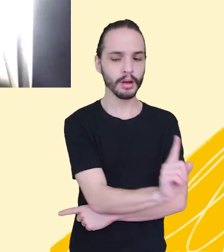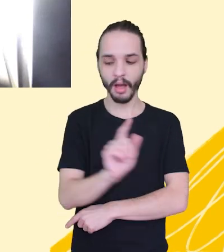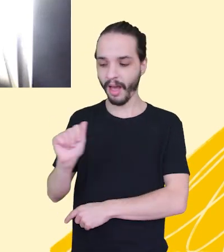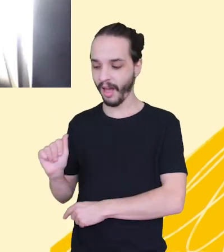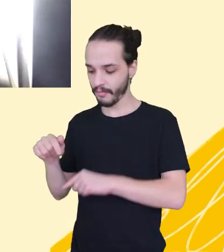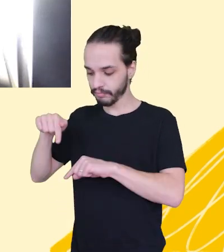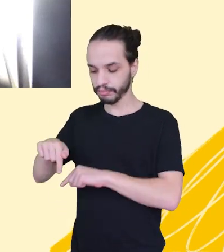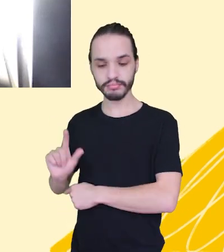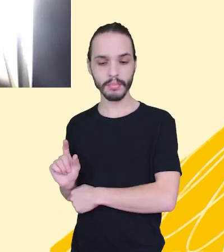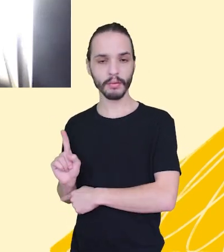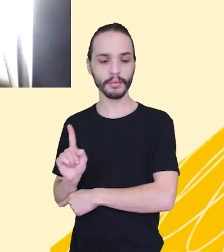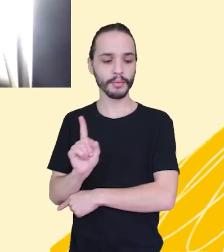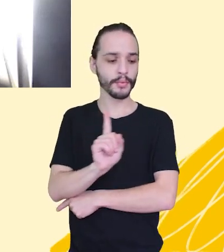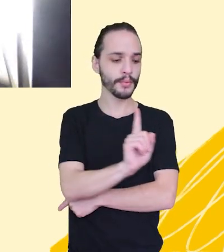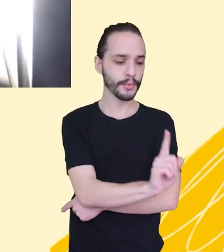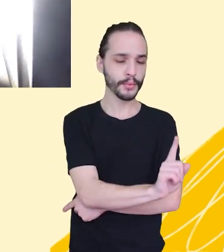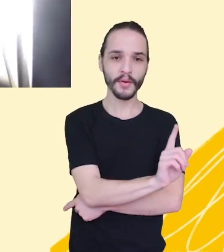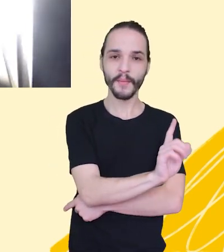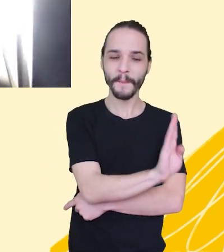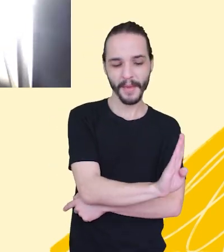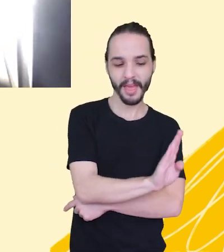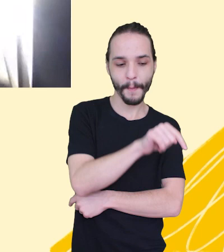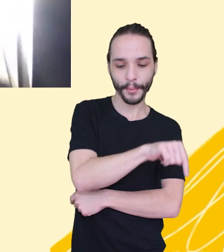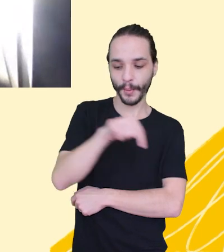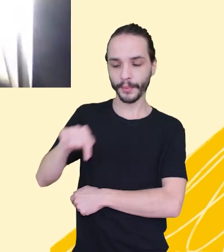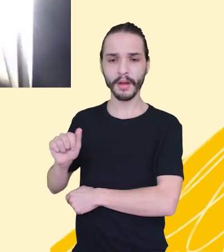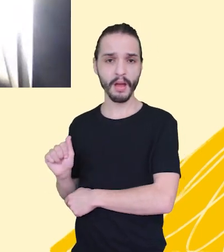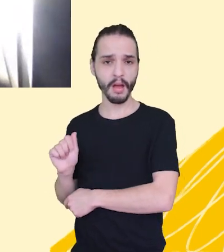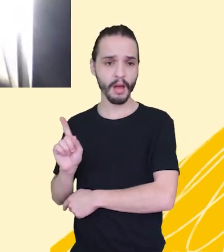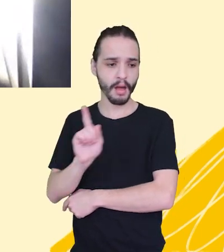And in this case itís better only to show the shoes.